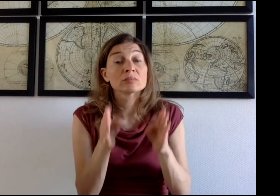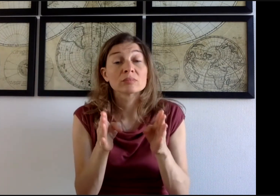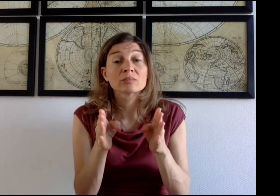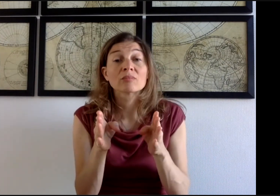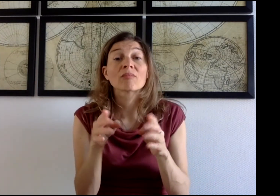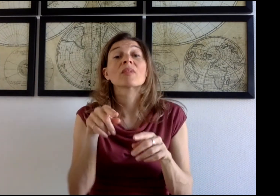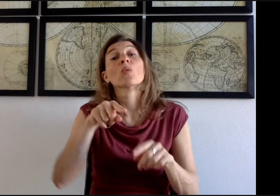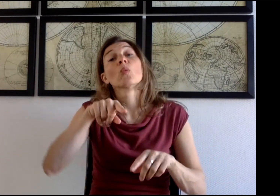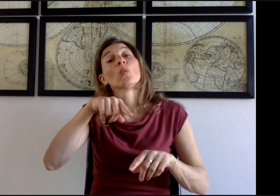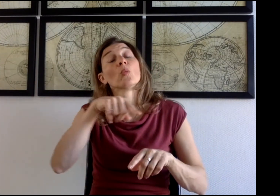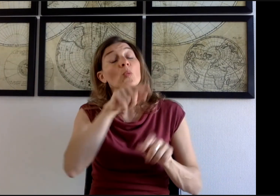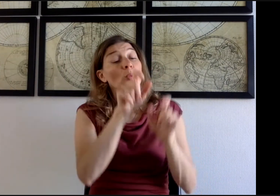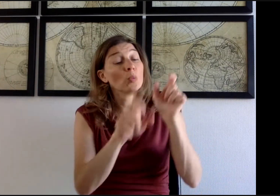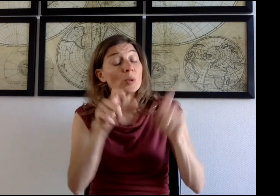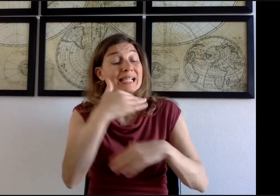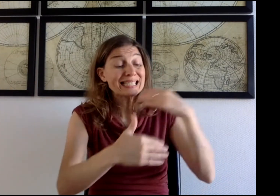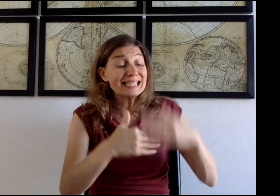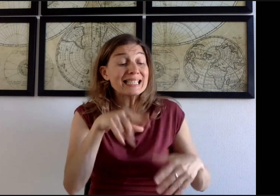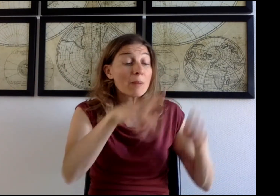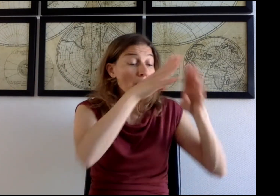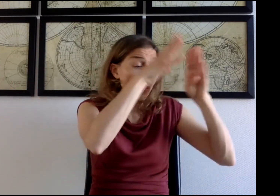without any alternative care model.